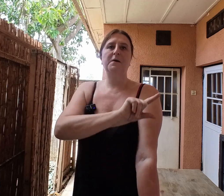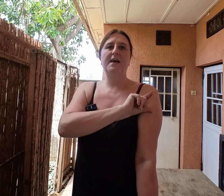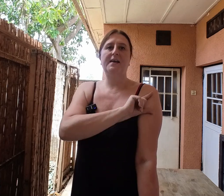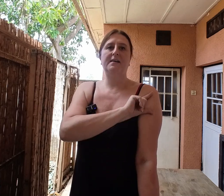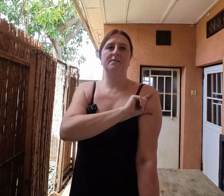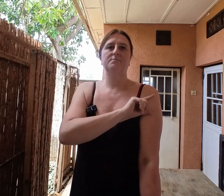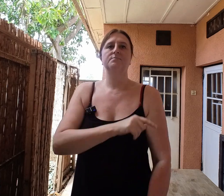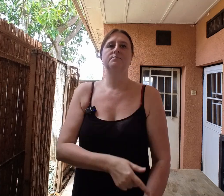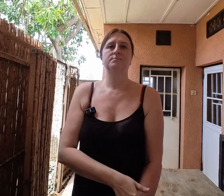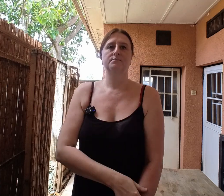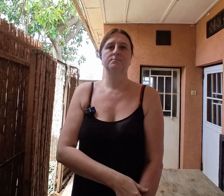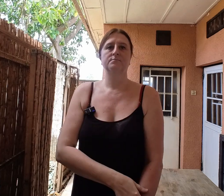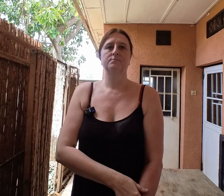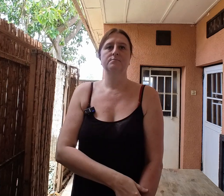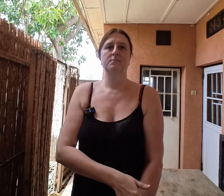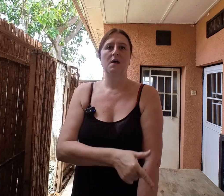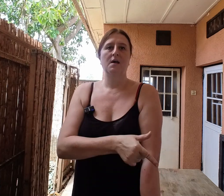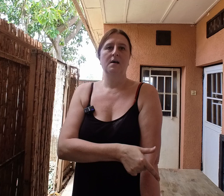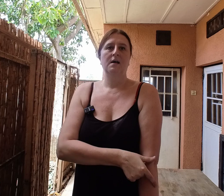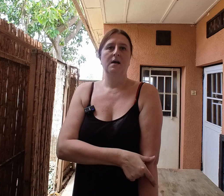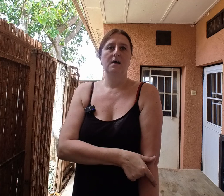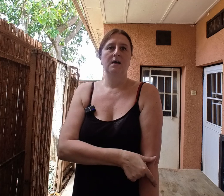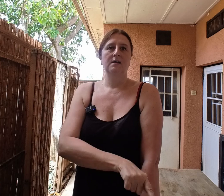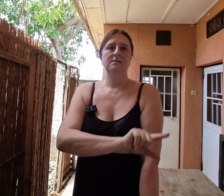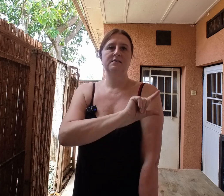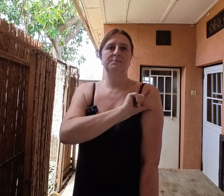Spain.